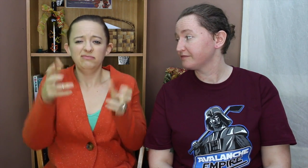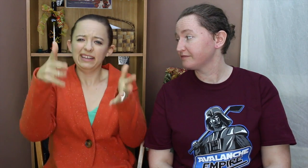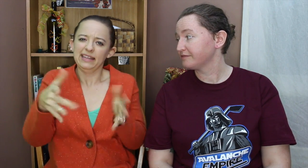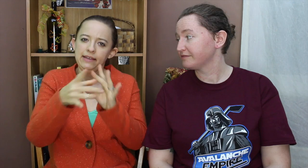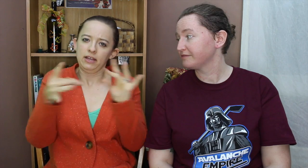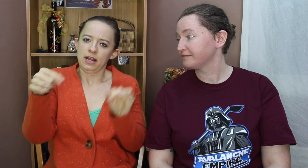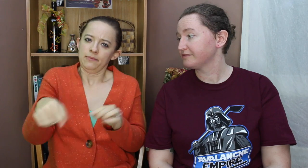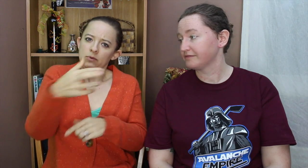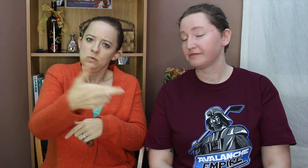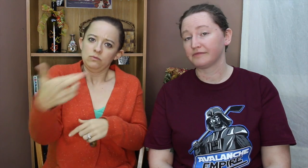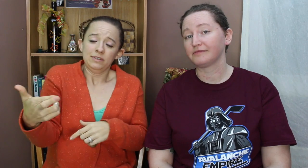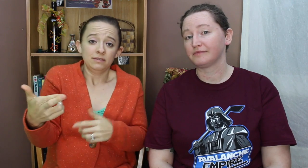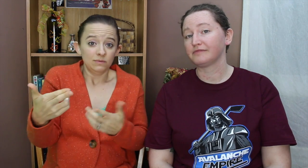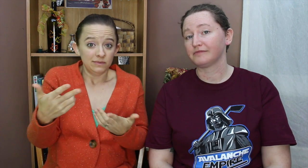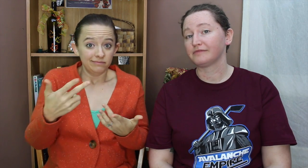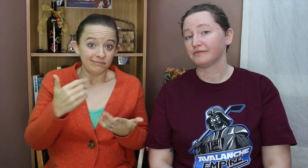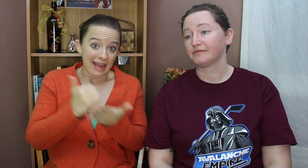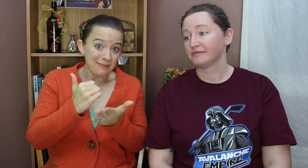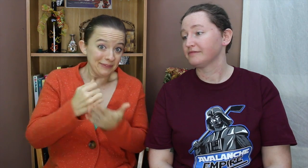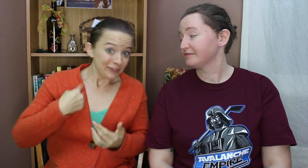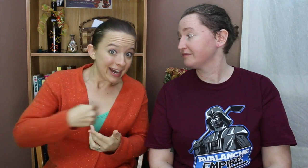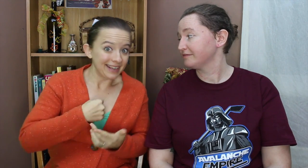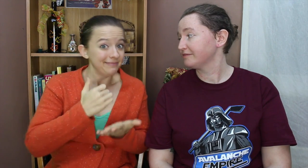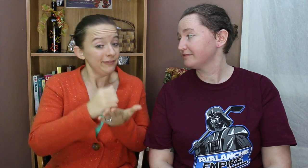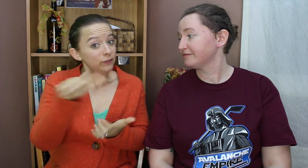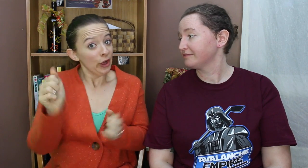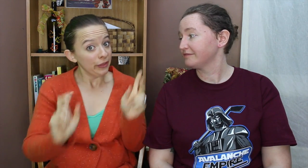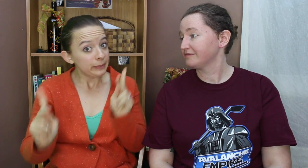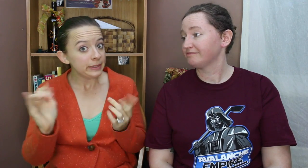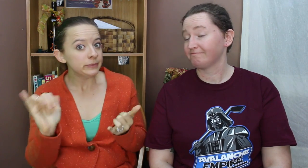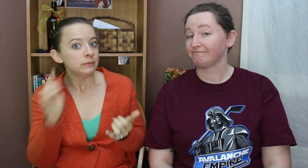anything else go ahead and leave it as a comment. It's great to have the resources and